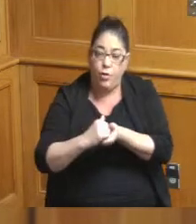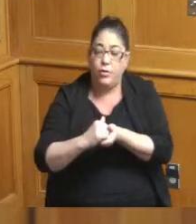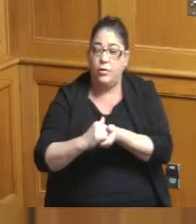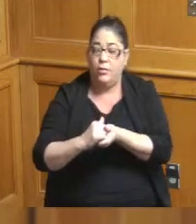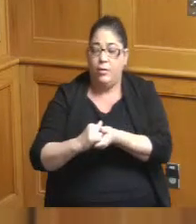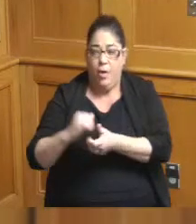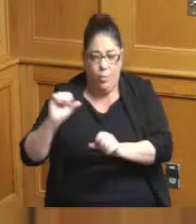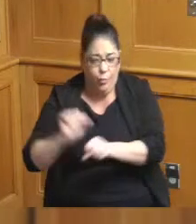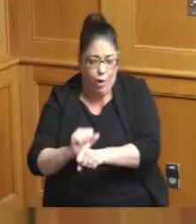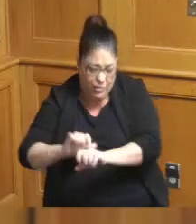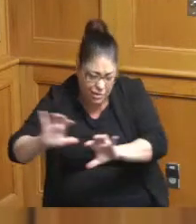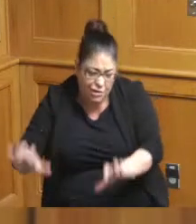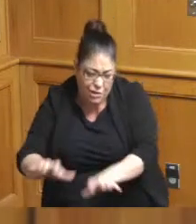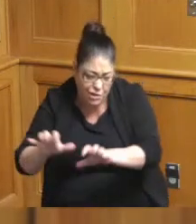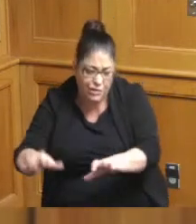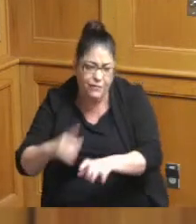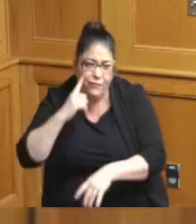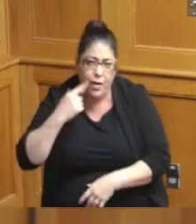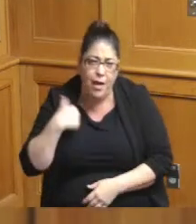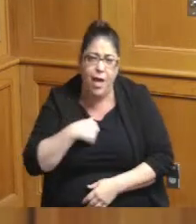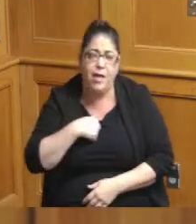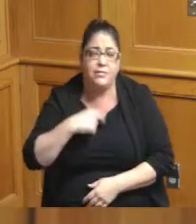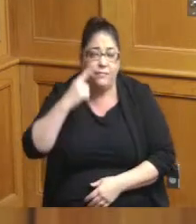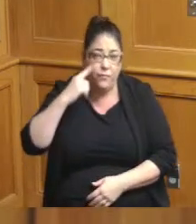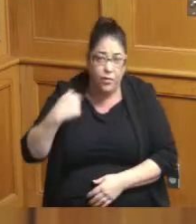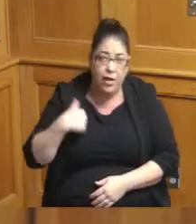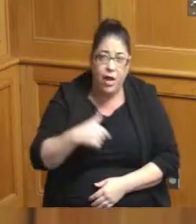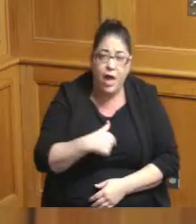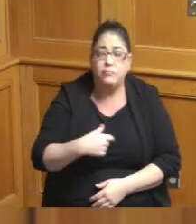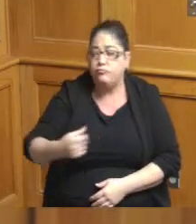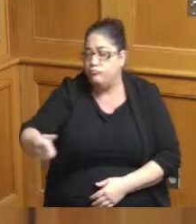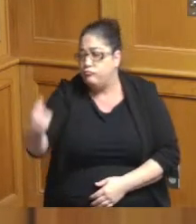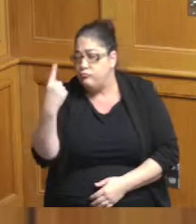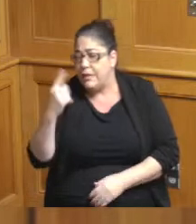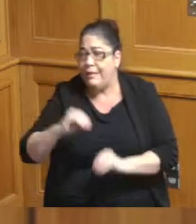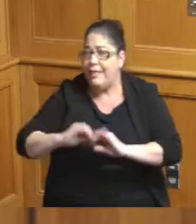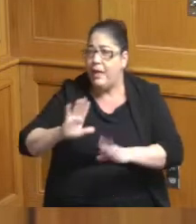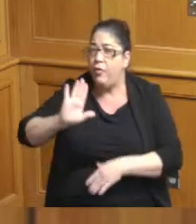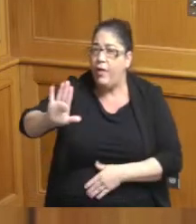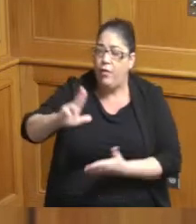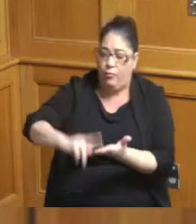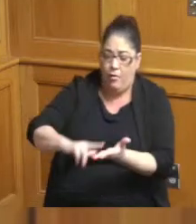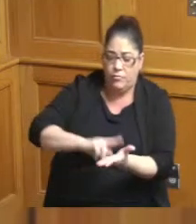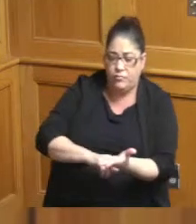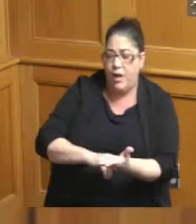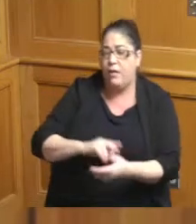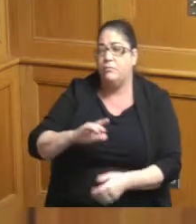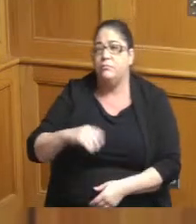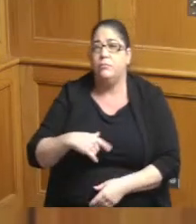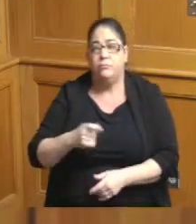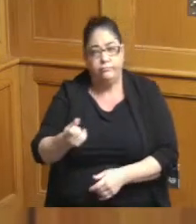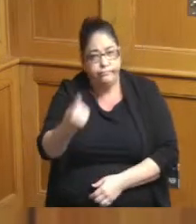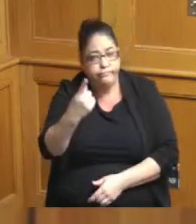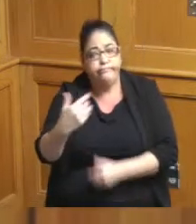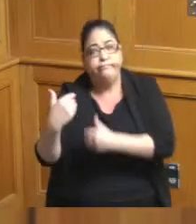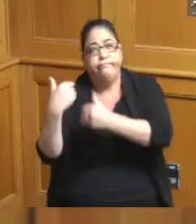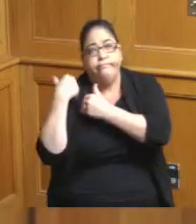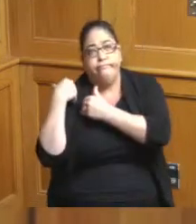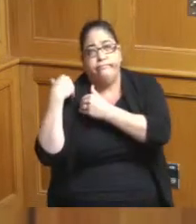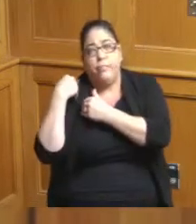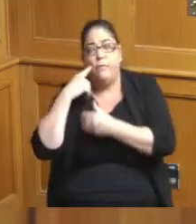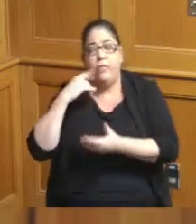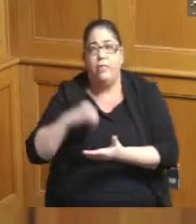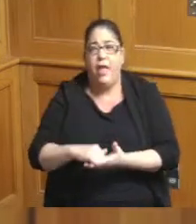our behalf and we we understood the contract we understood the liability we we disagreed